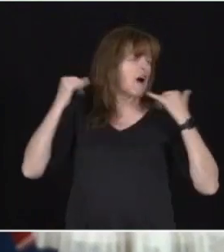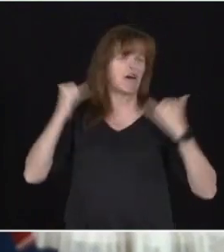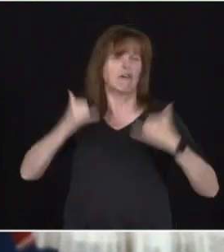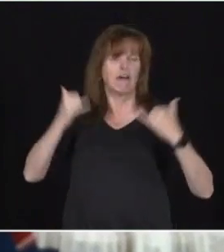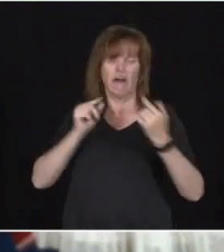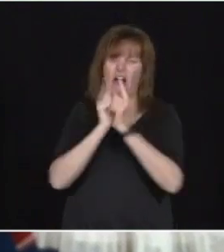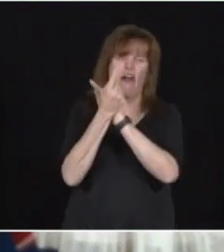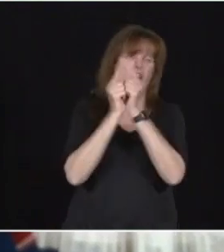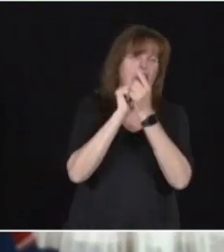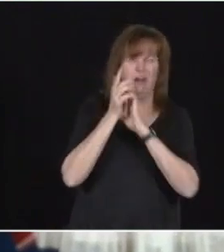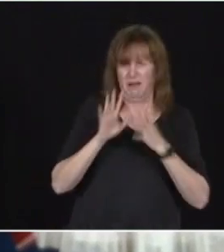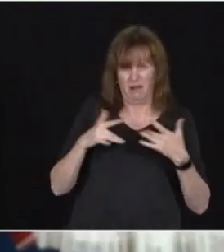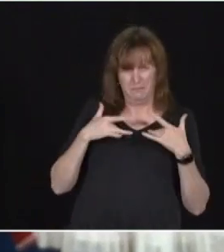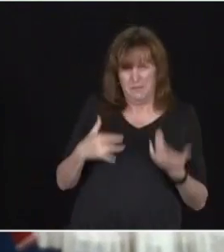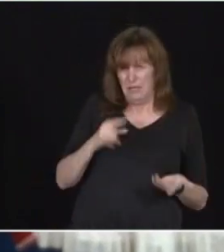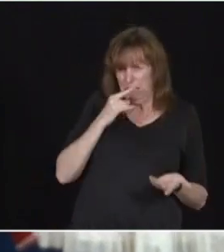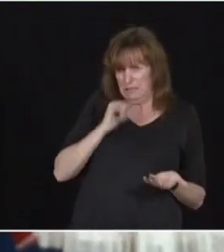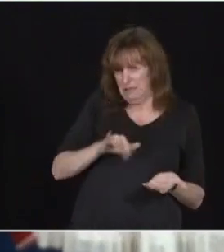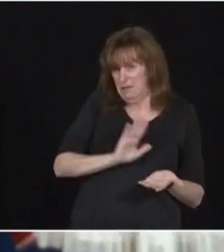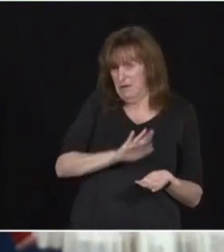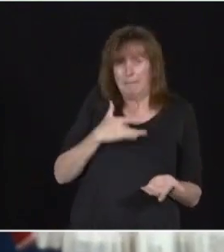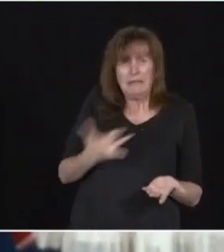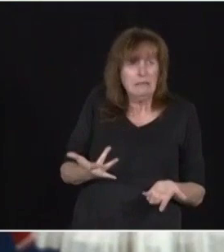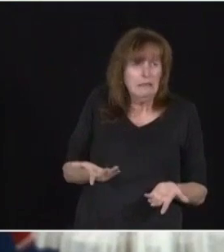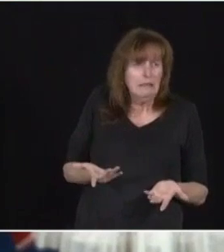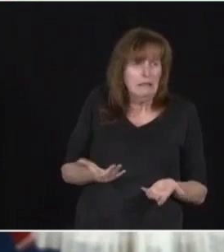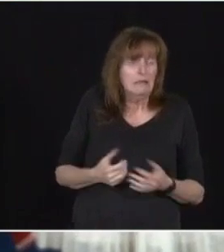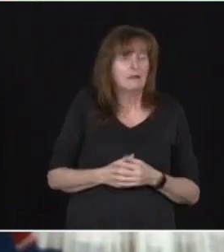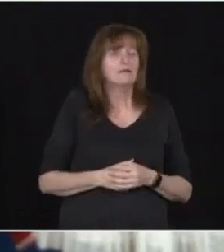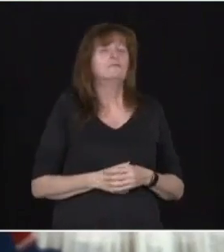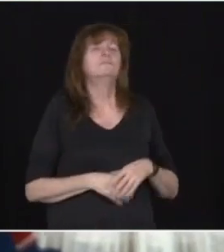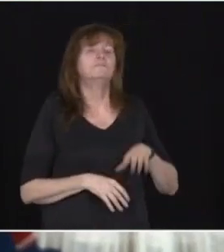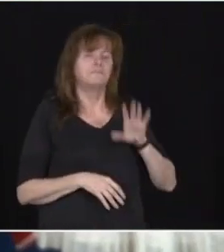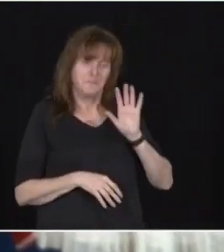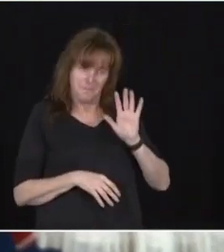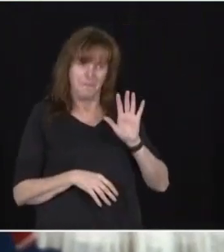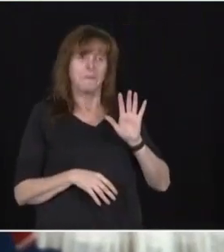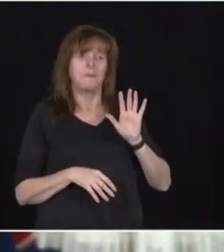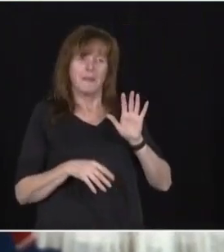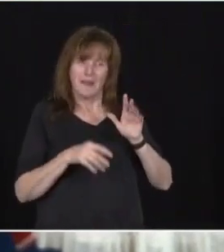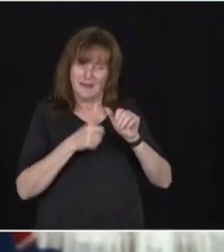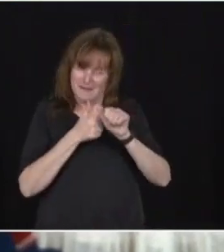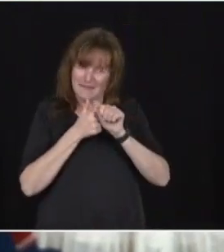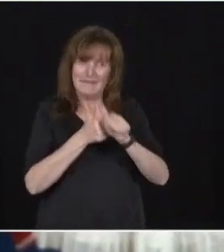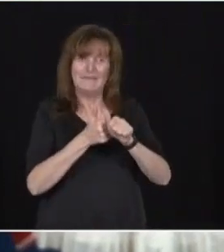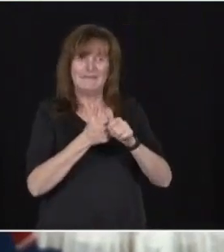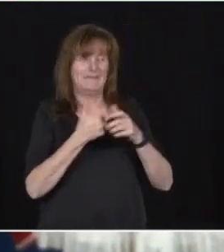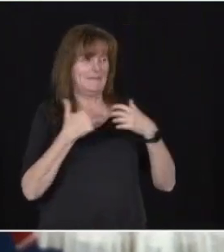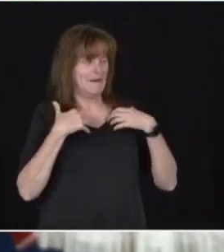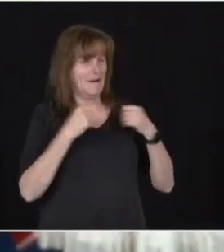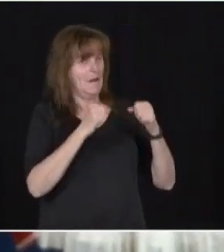Aren't they just going to act like little kids? Again, this is dependent on the health table and July and August and